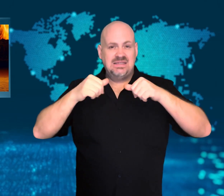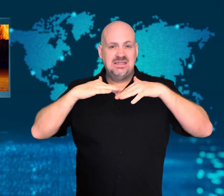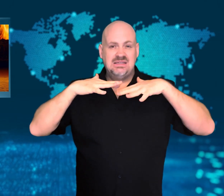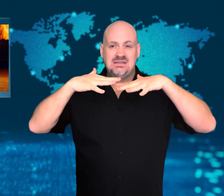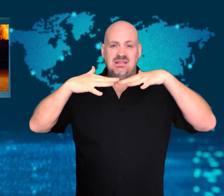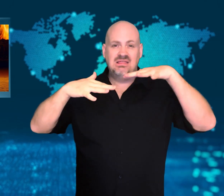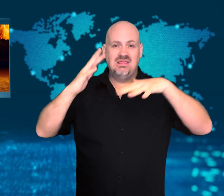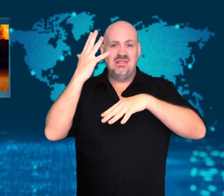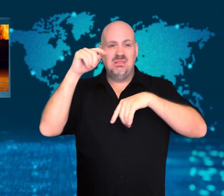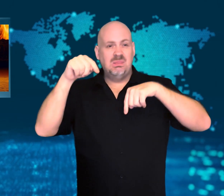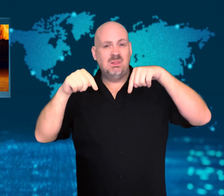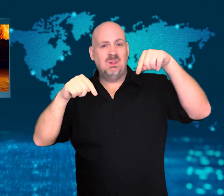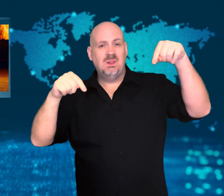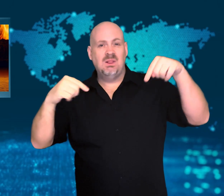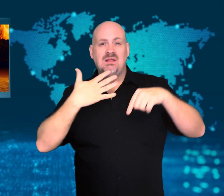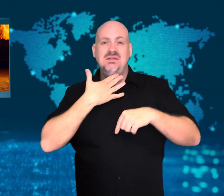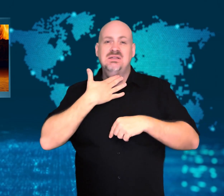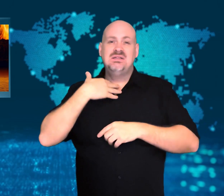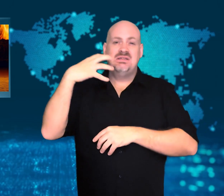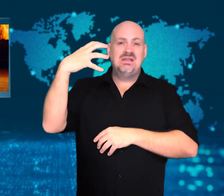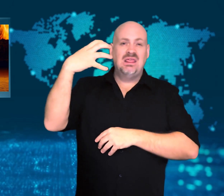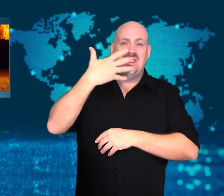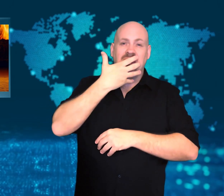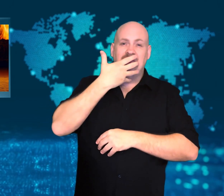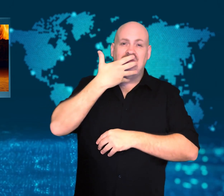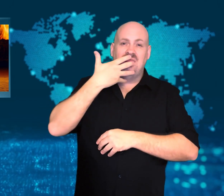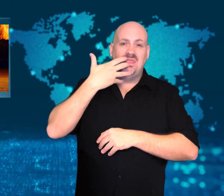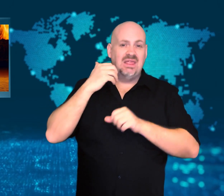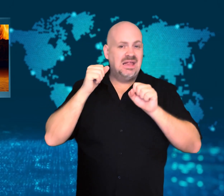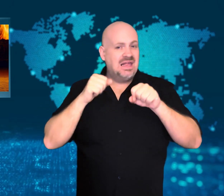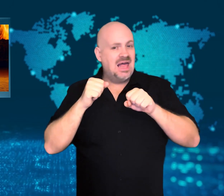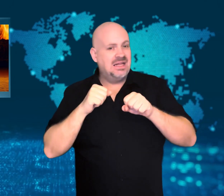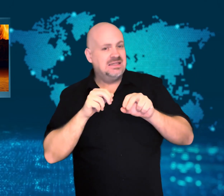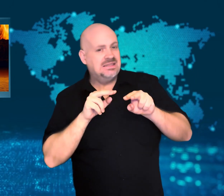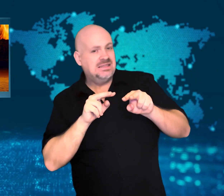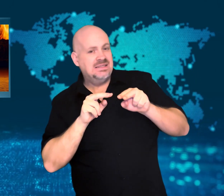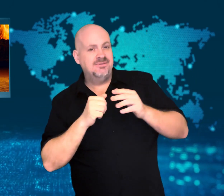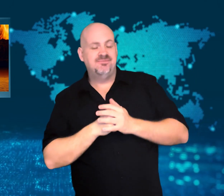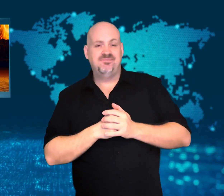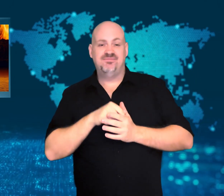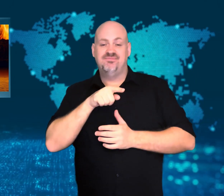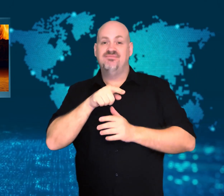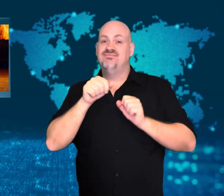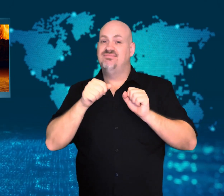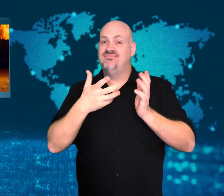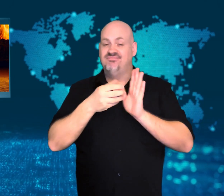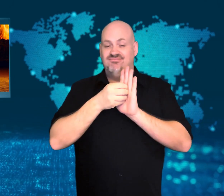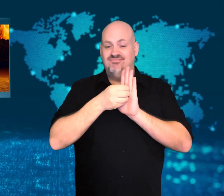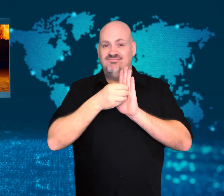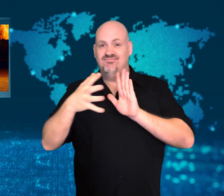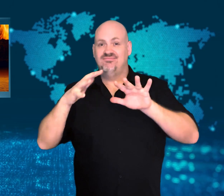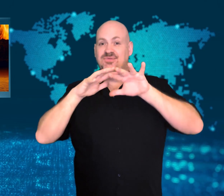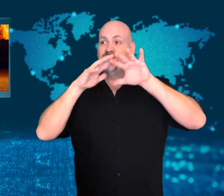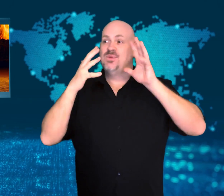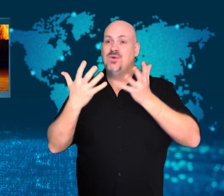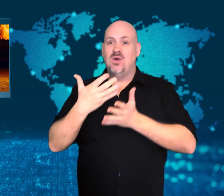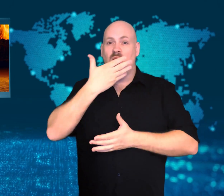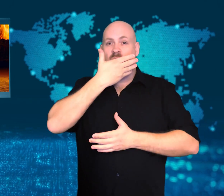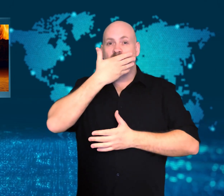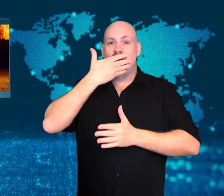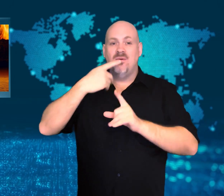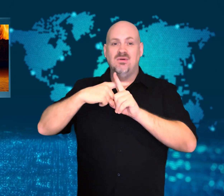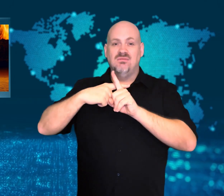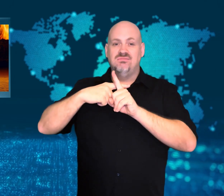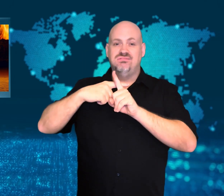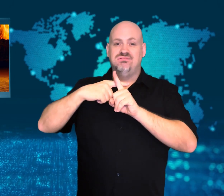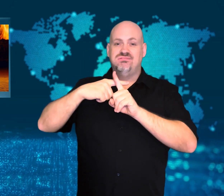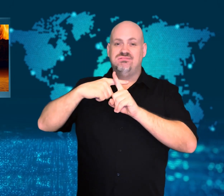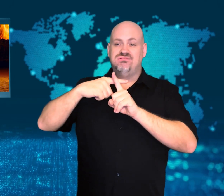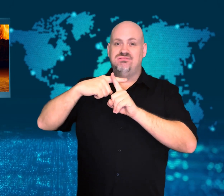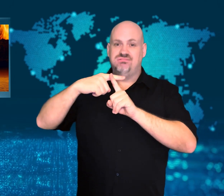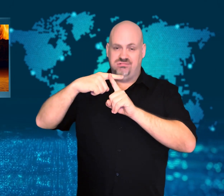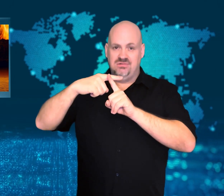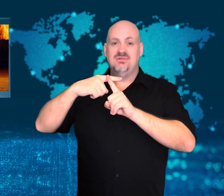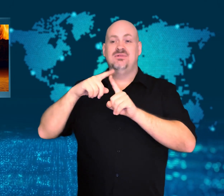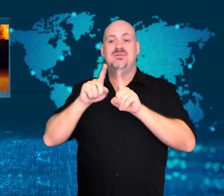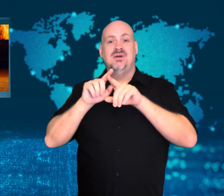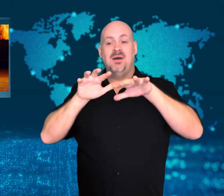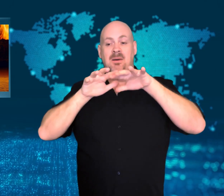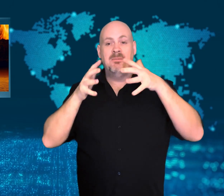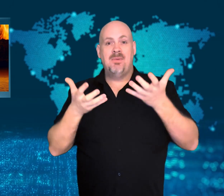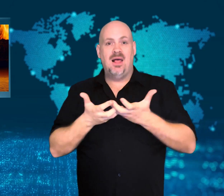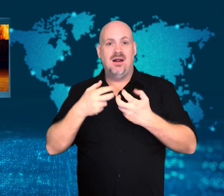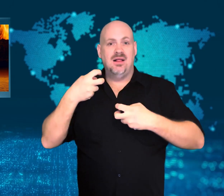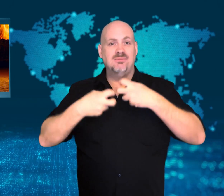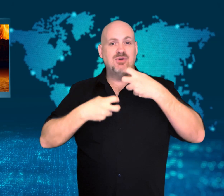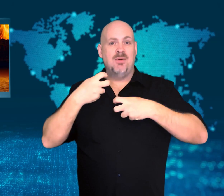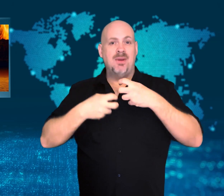This could contribute to global warming and other problems for this planet.